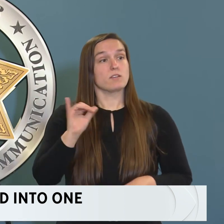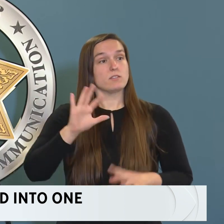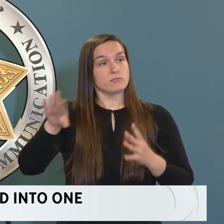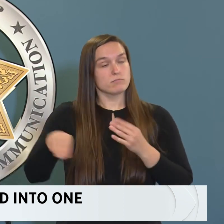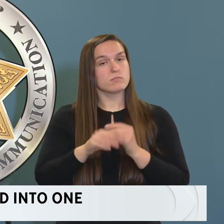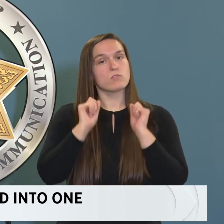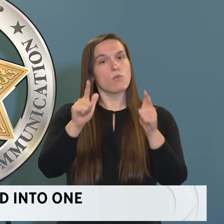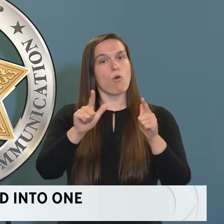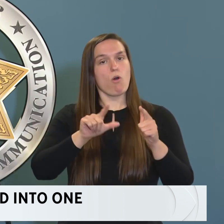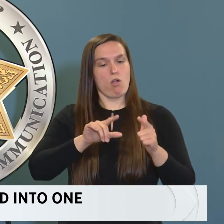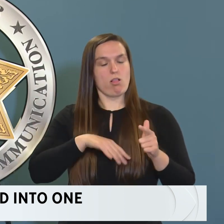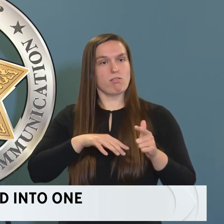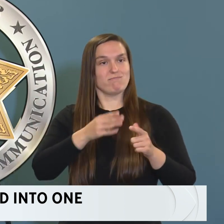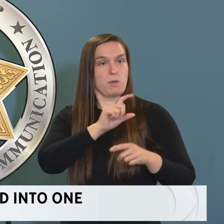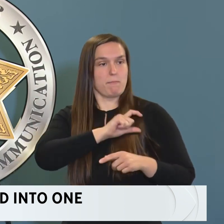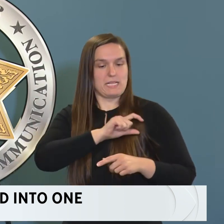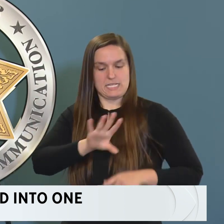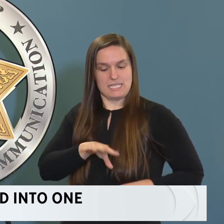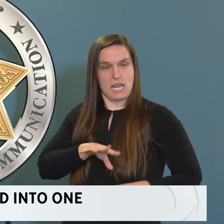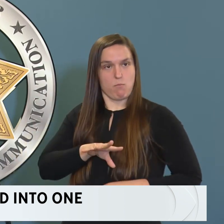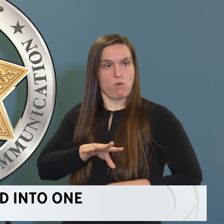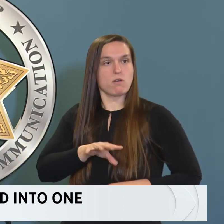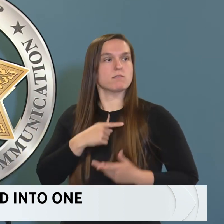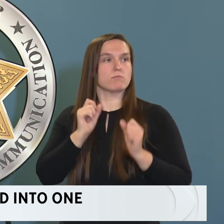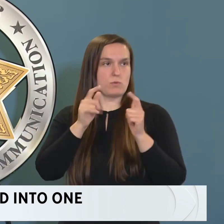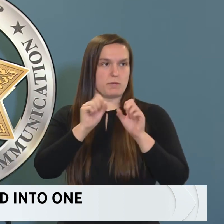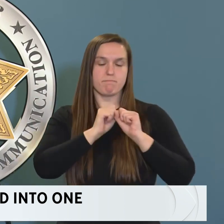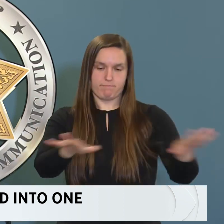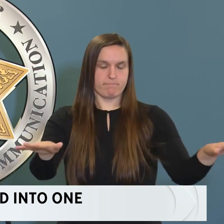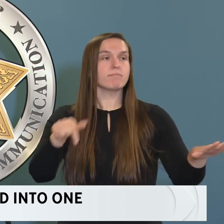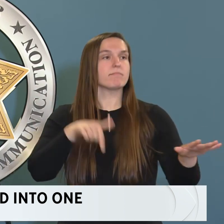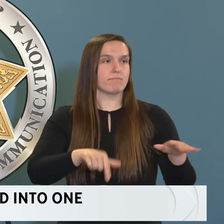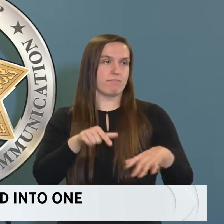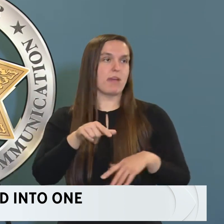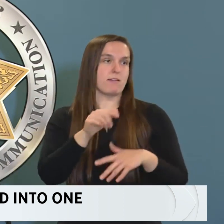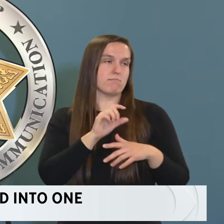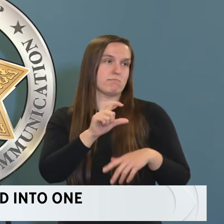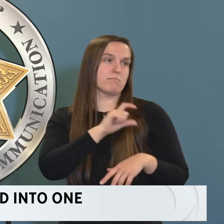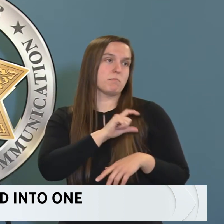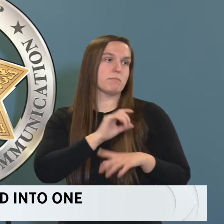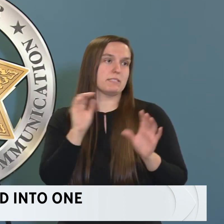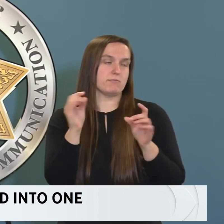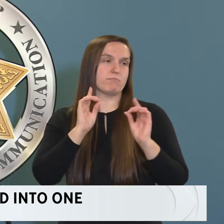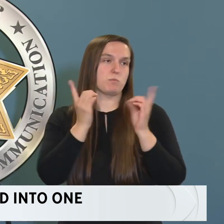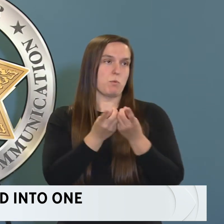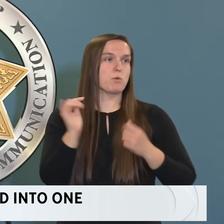THE U.S. FOR SERVICE AND EXPERT THAT WE UTILIZE DURING THE COURSE OF THIS INVESTIGATION. THE SUMMARY REPORT WILL BE PROVIDED TO YOU TODAY AND TO THE COMMUNITY